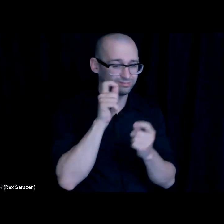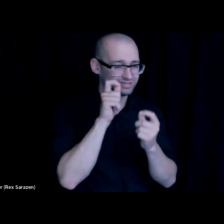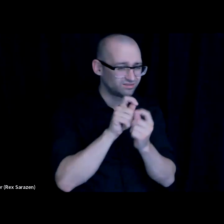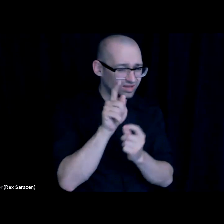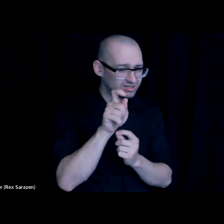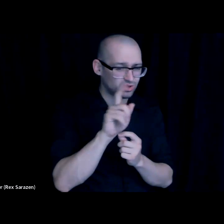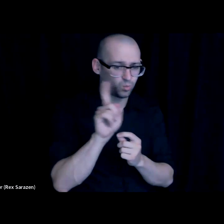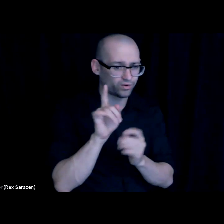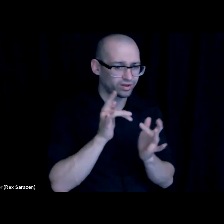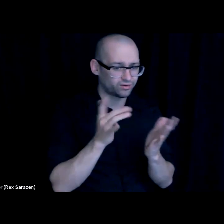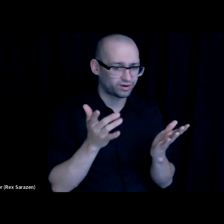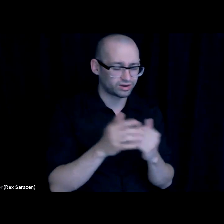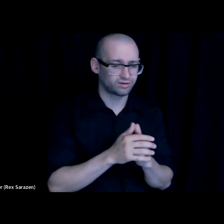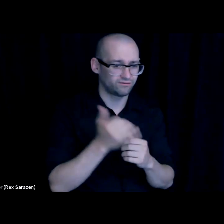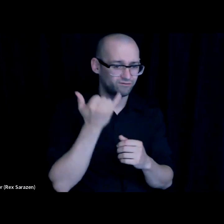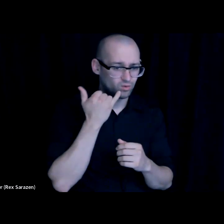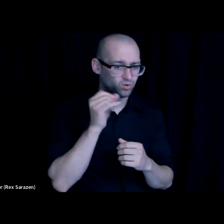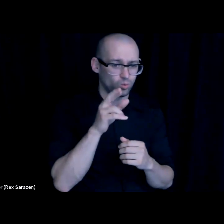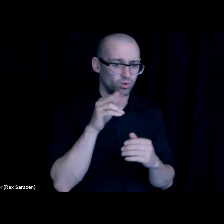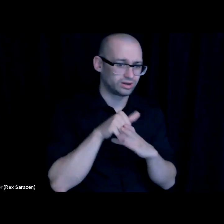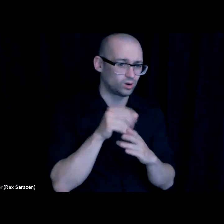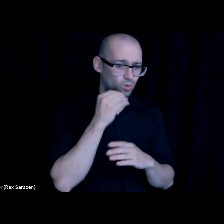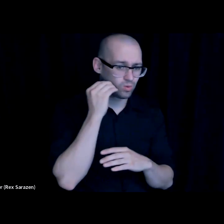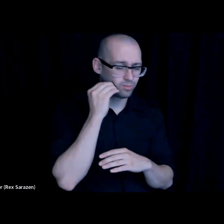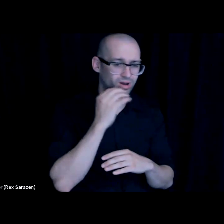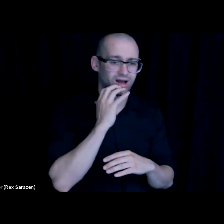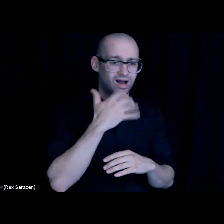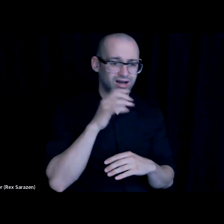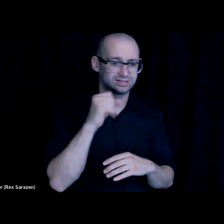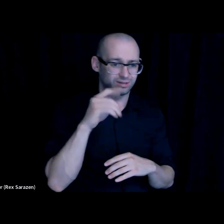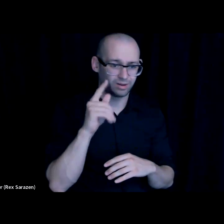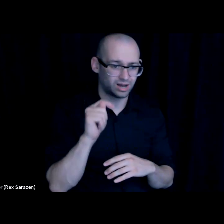your phone? Is it through Internet, at home or personal hotspot? Or are you going to a